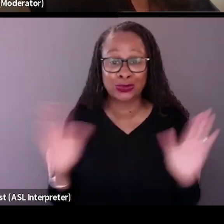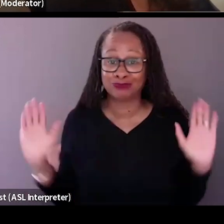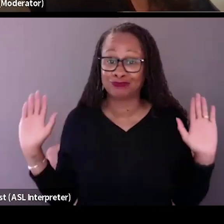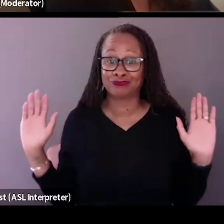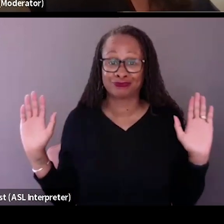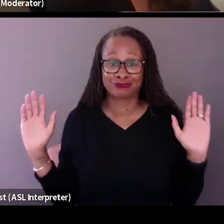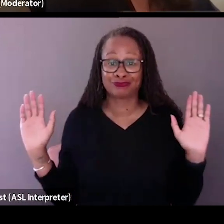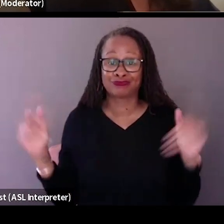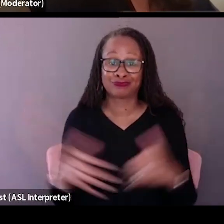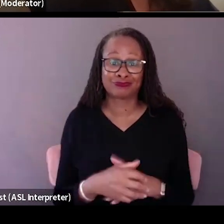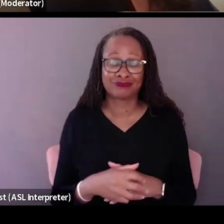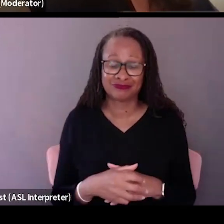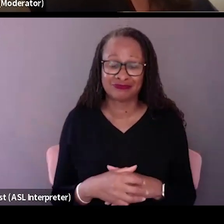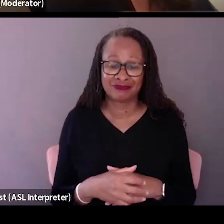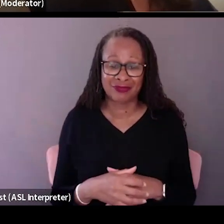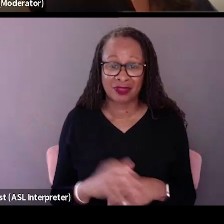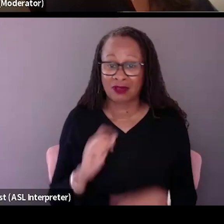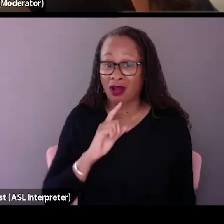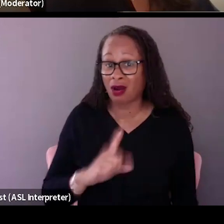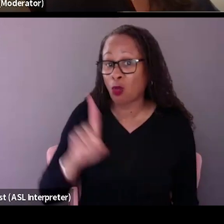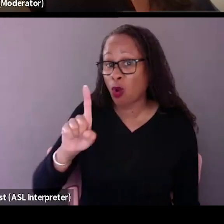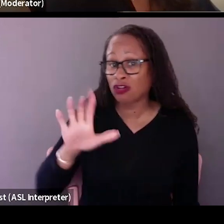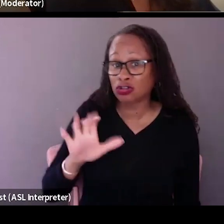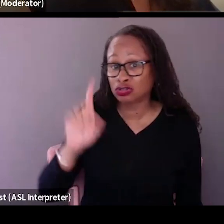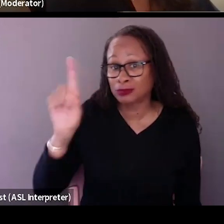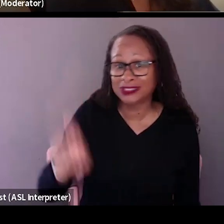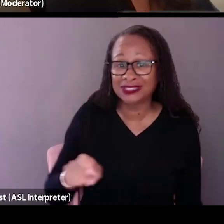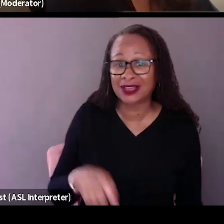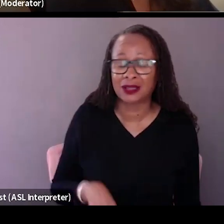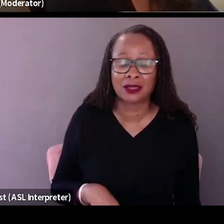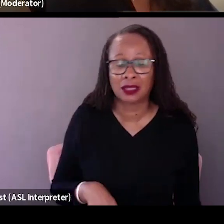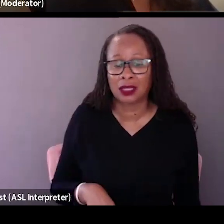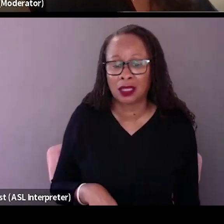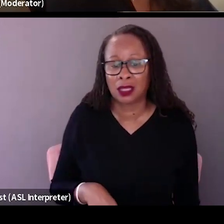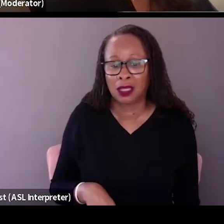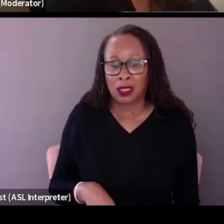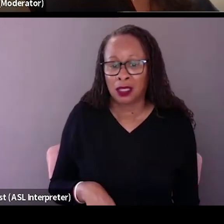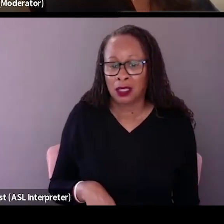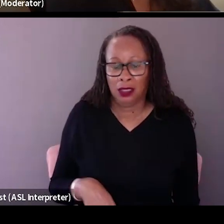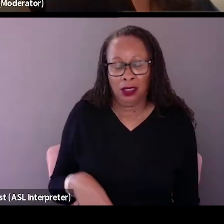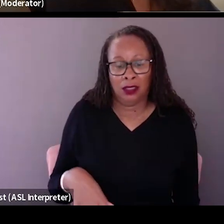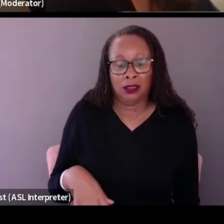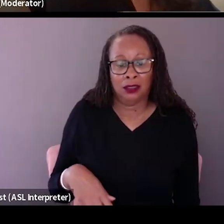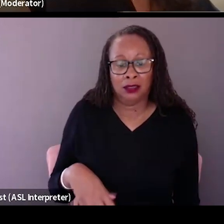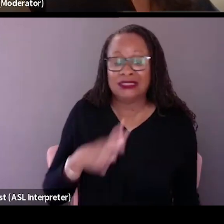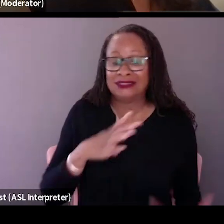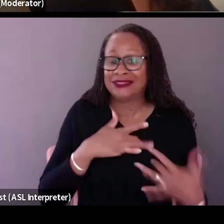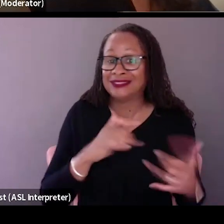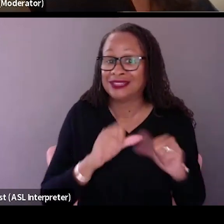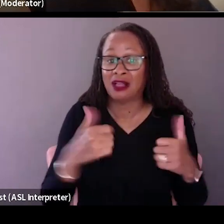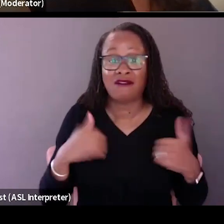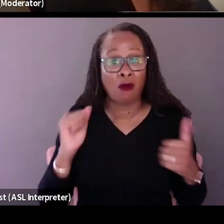that are 100% and then they're probably gonna get, you know, there's still all these open cases.